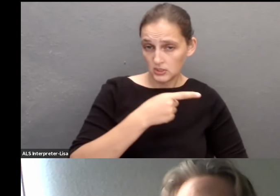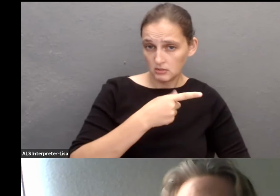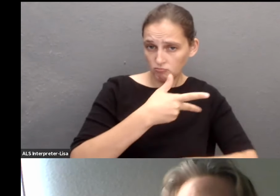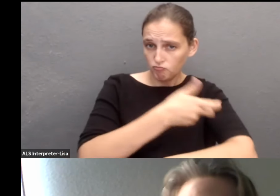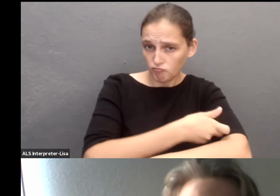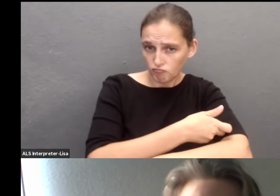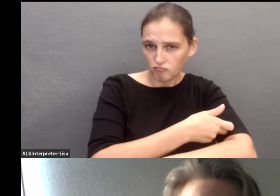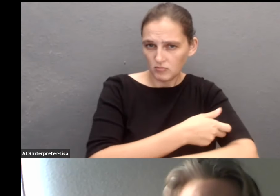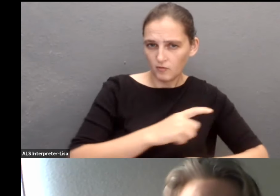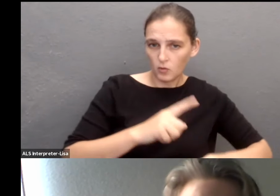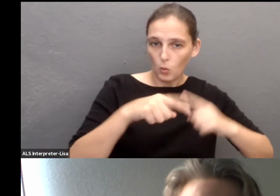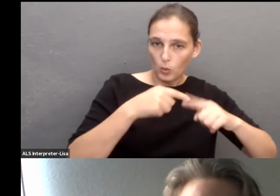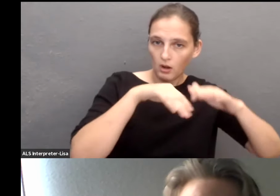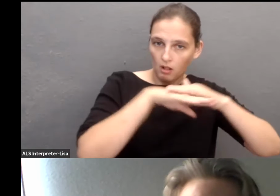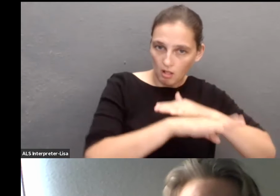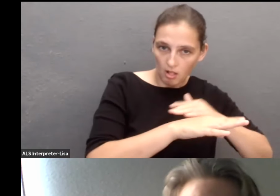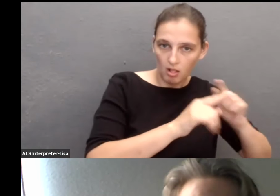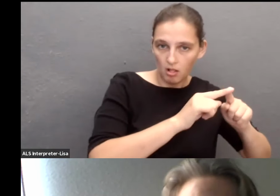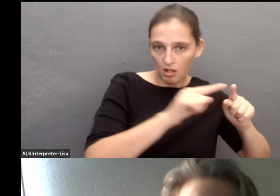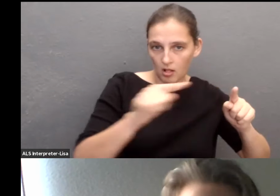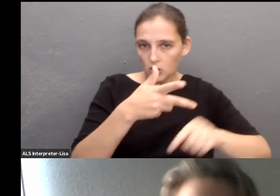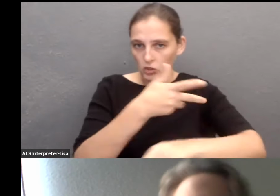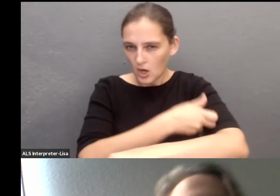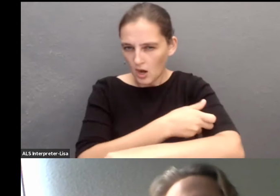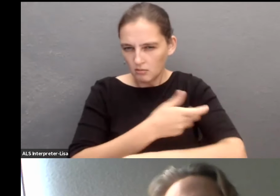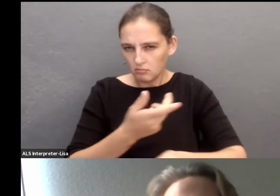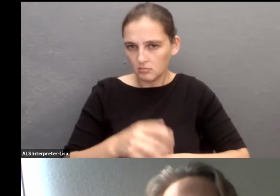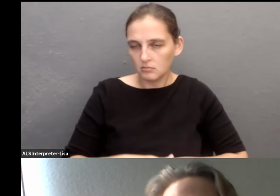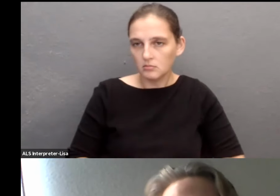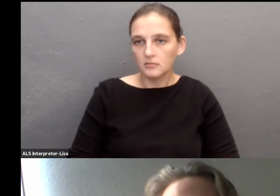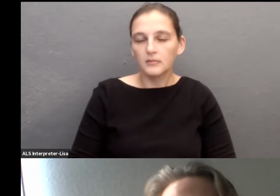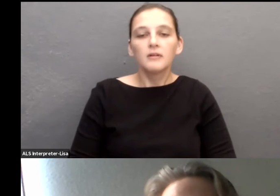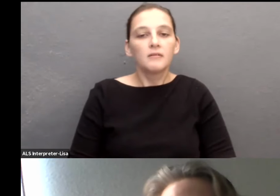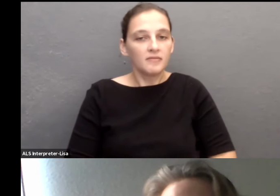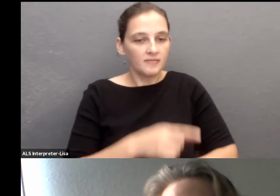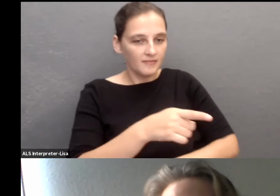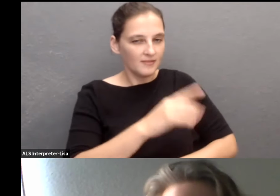to to getting the shot? Marty Stone: He was a little bit nervous to